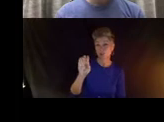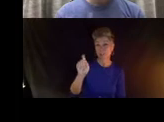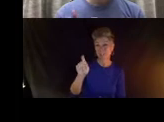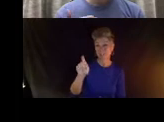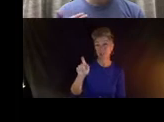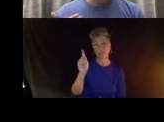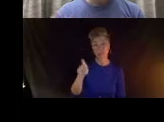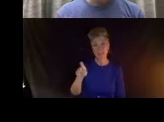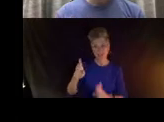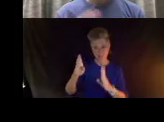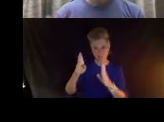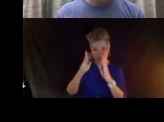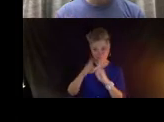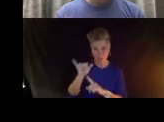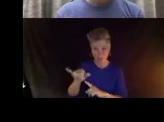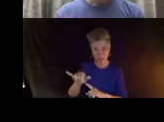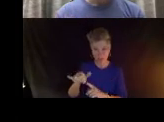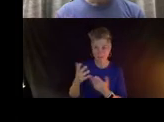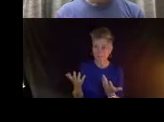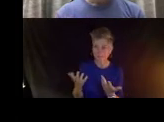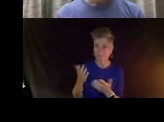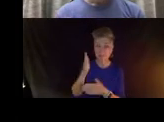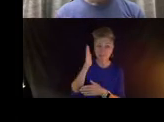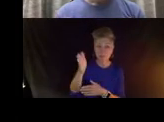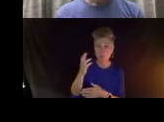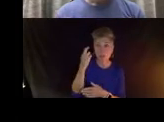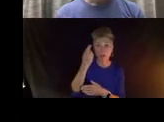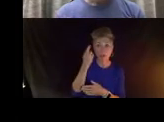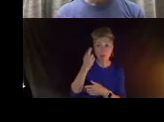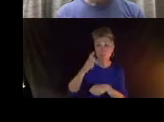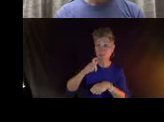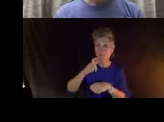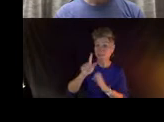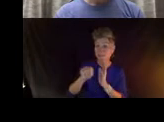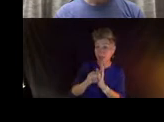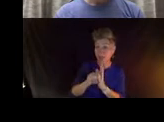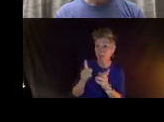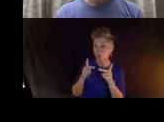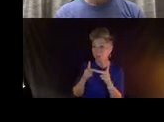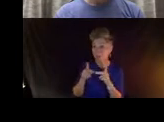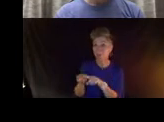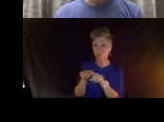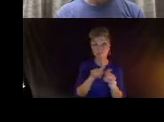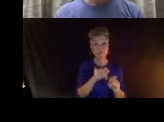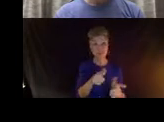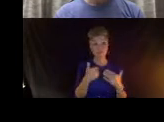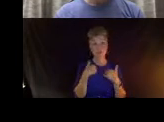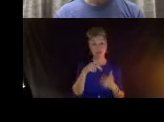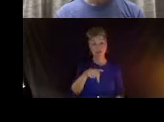That's a reasonable time or place. Likewise, if you have a prostate, we do need to attend to that prostate.